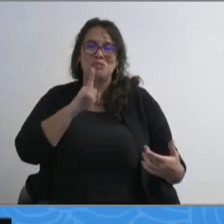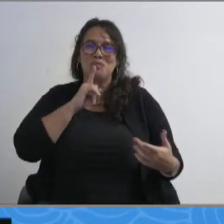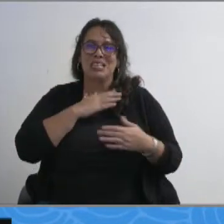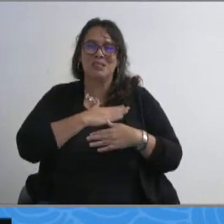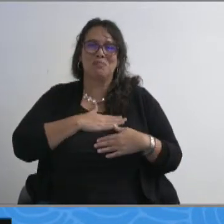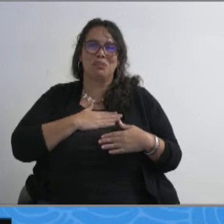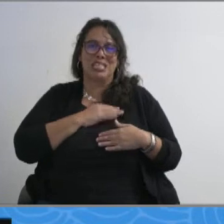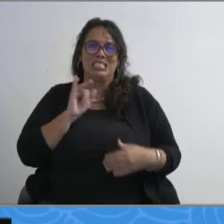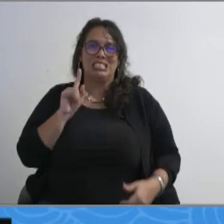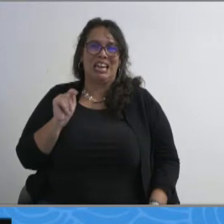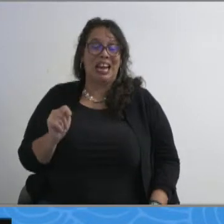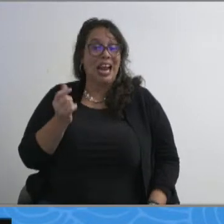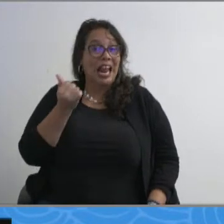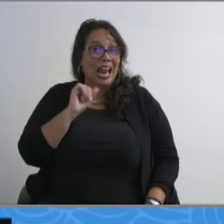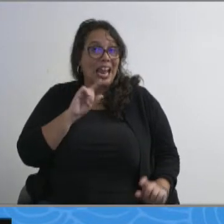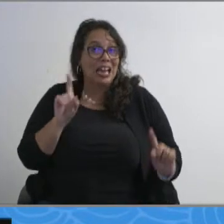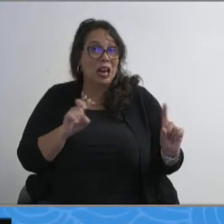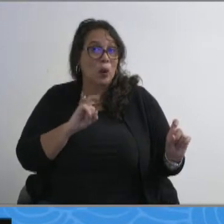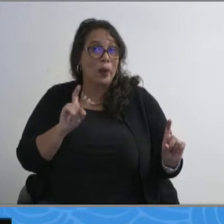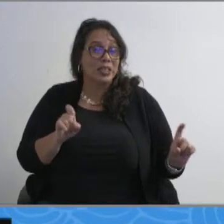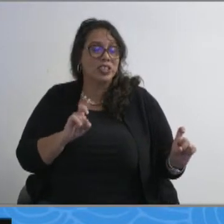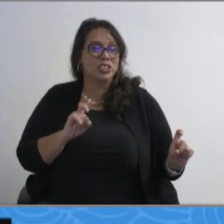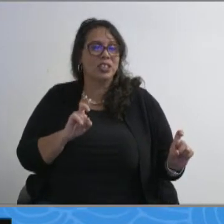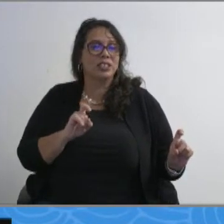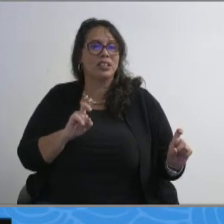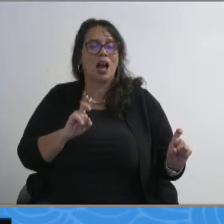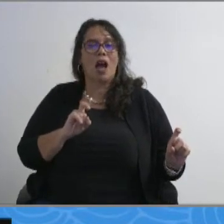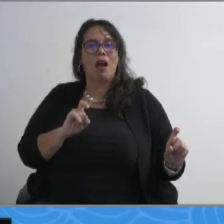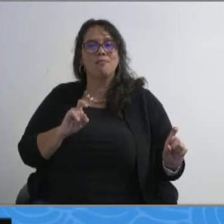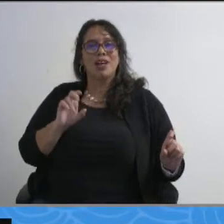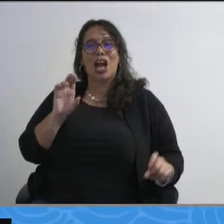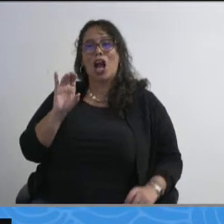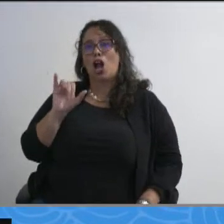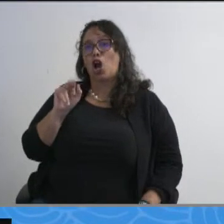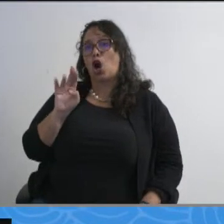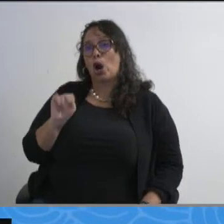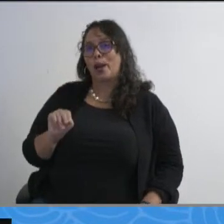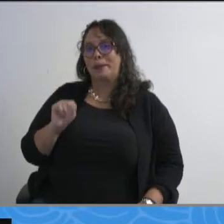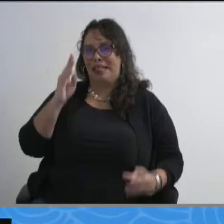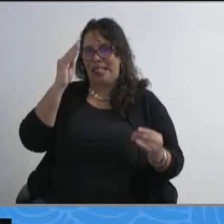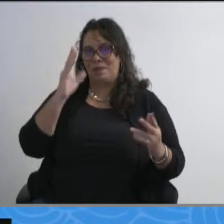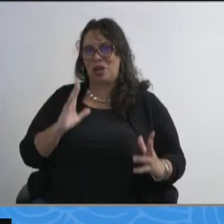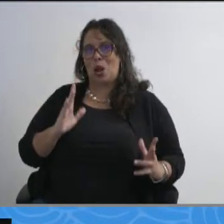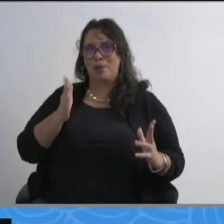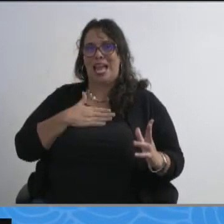And if there are any questions that come up after this, please, Carmen, could you get that to me? And I'd be happy to answer them offline,